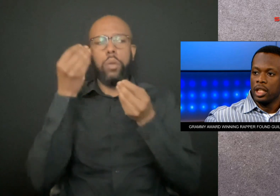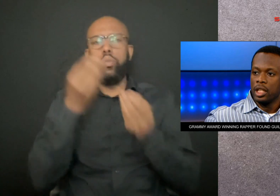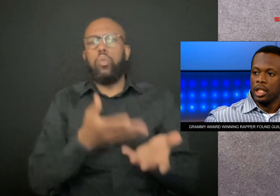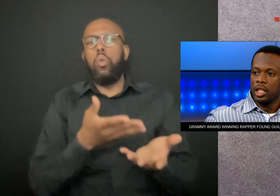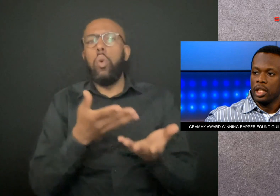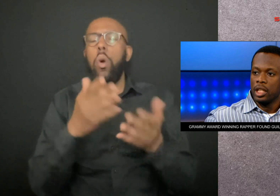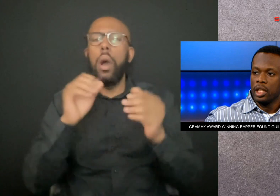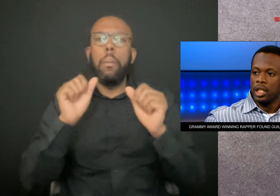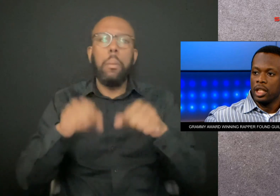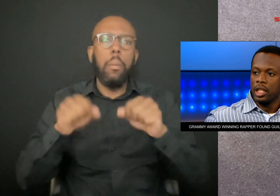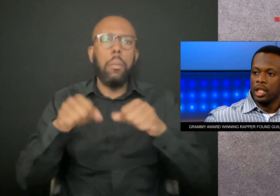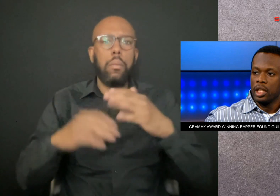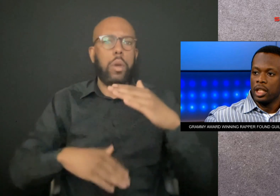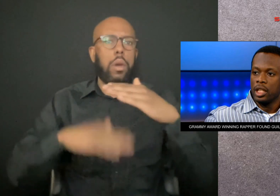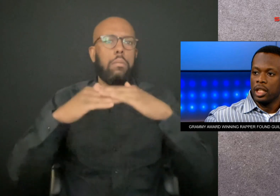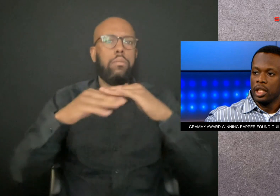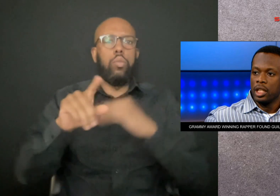He faces up to 20 years in prison.